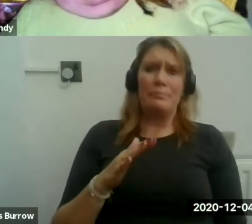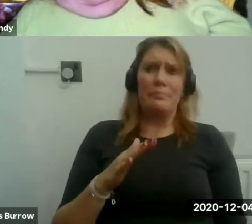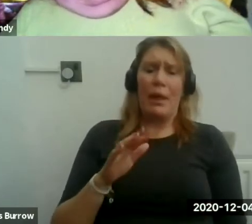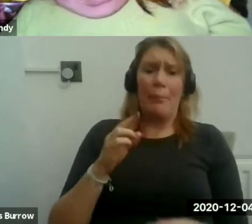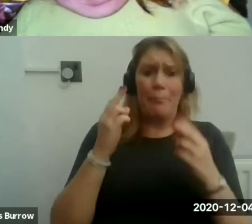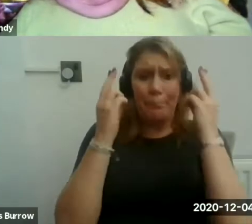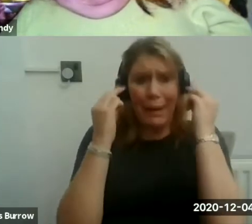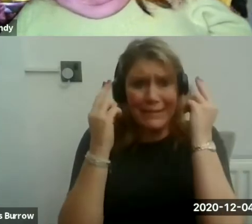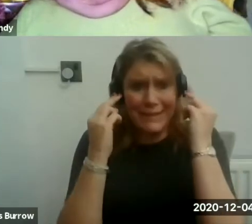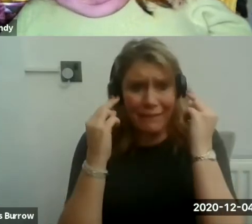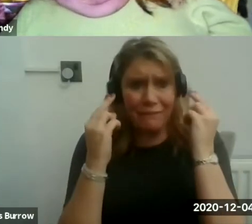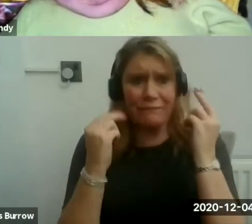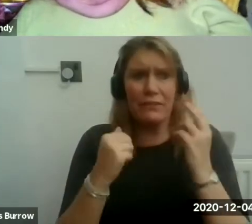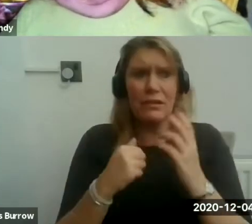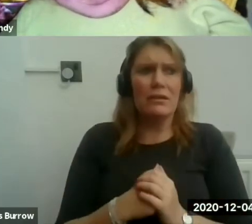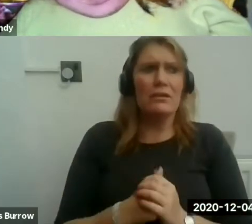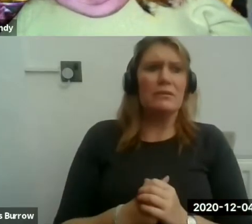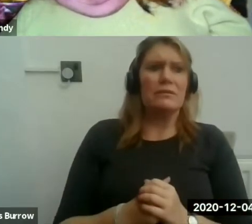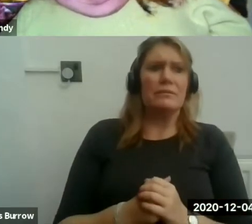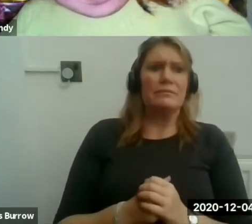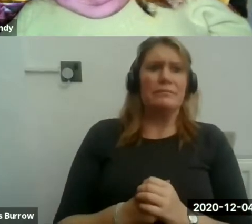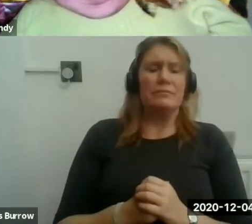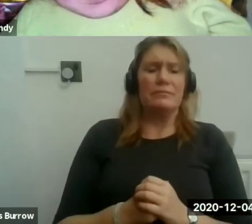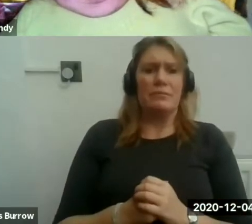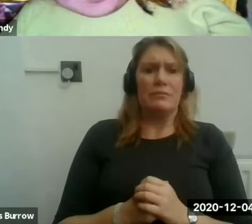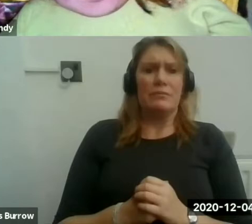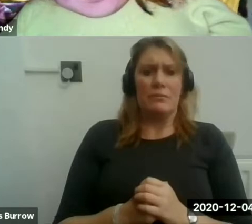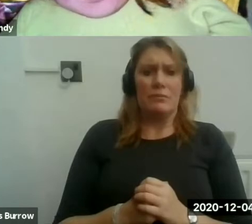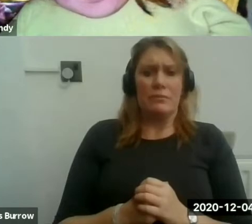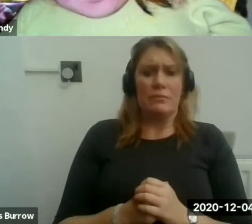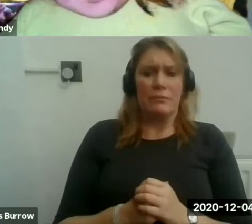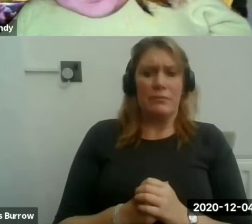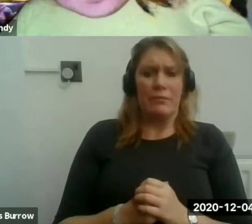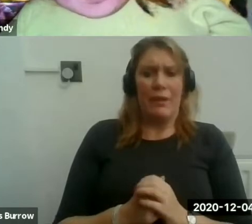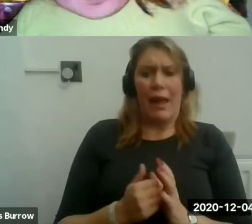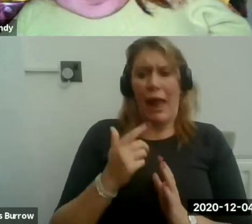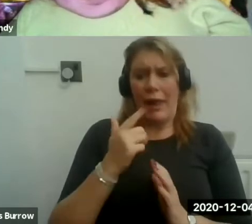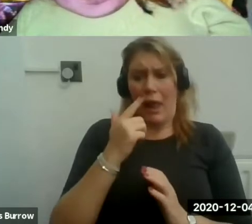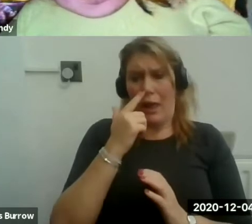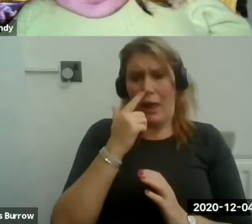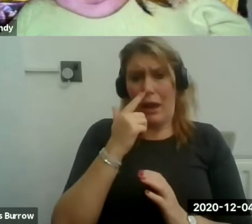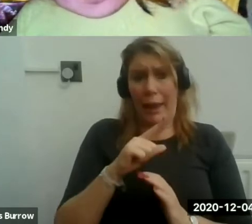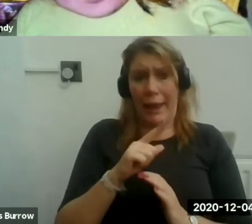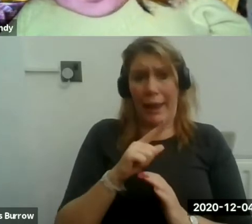would be lucky to make it out of this